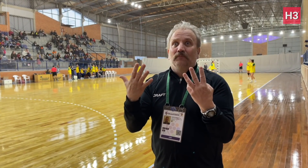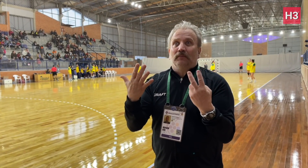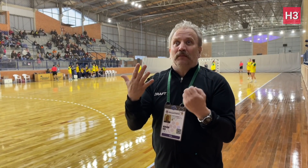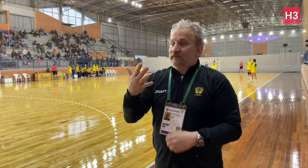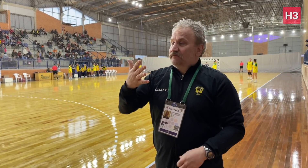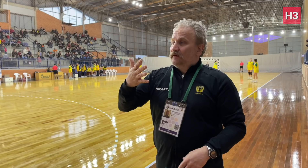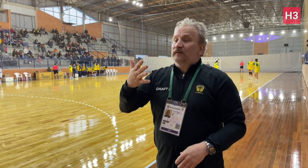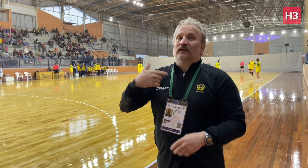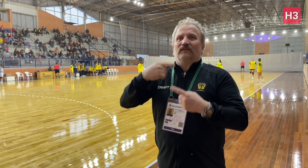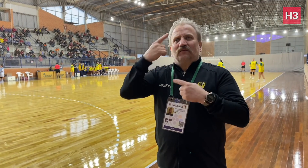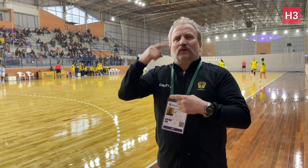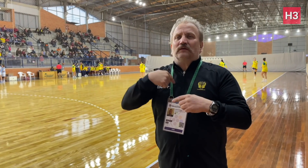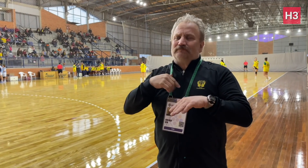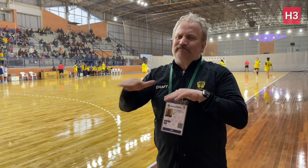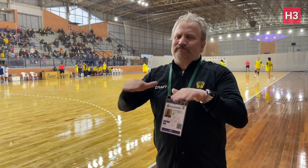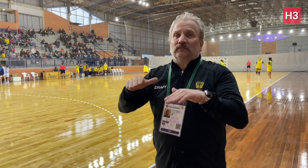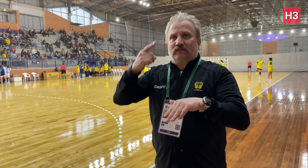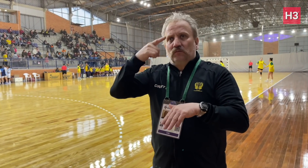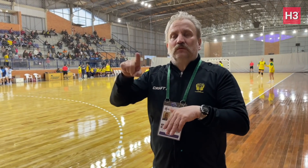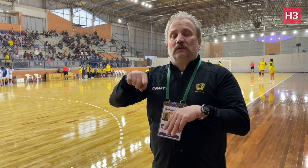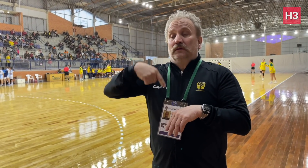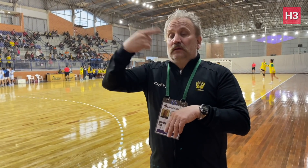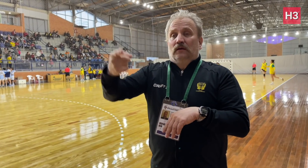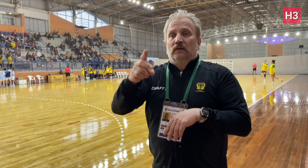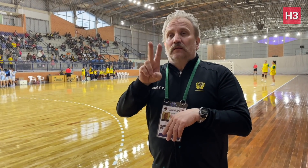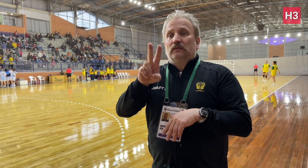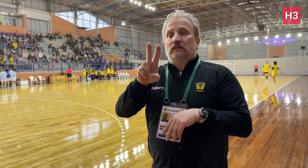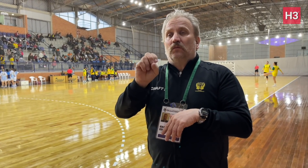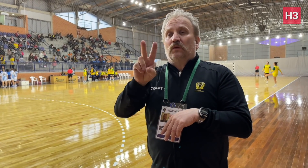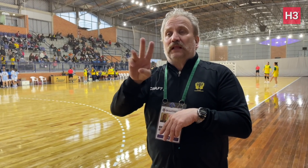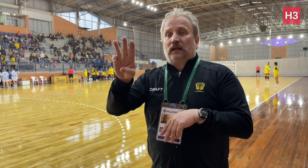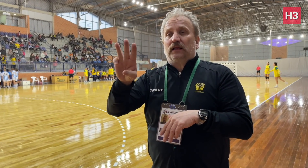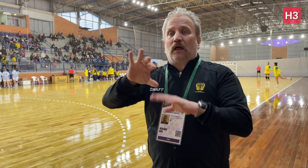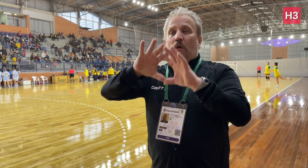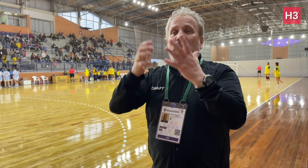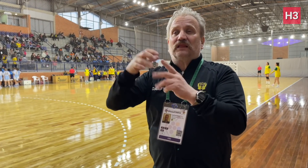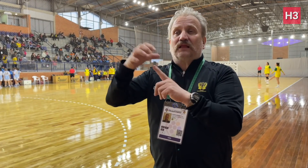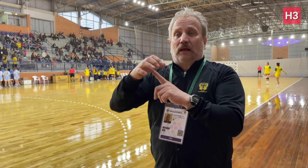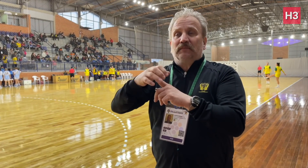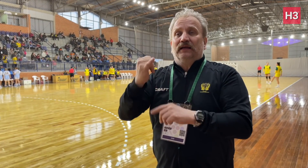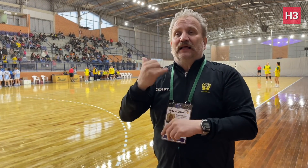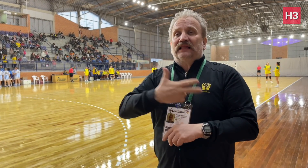It's a good start for me to prepare for the World Handball Championship in Denmark in 2024.